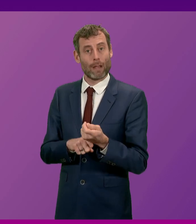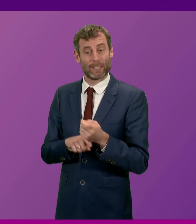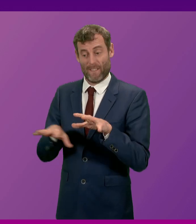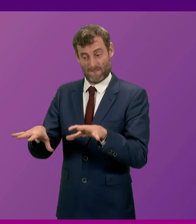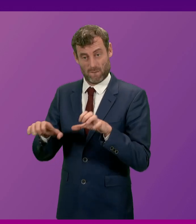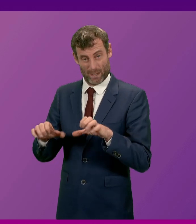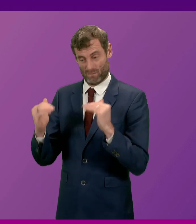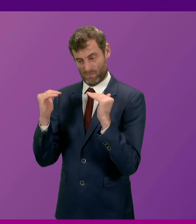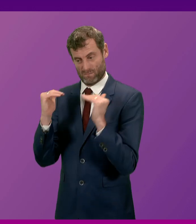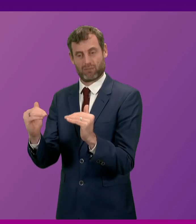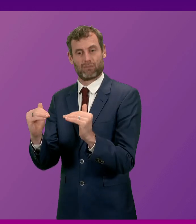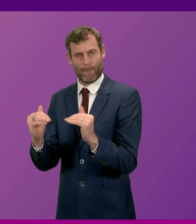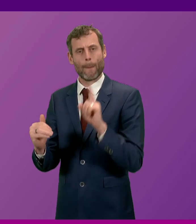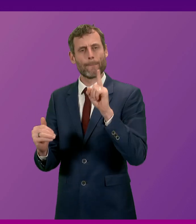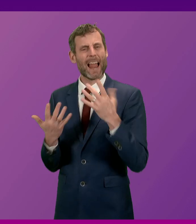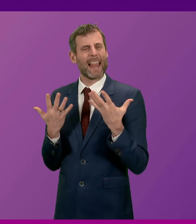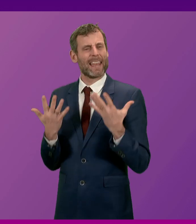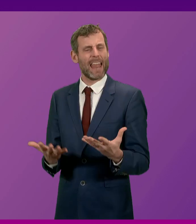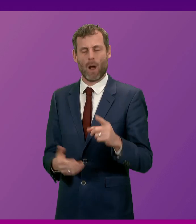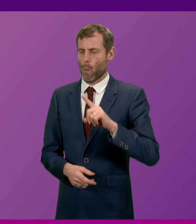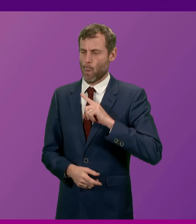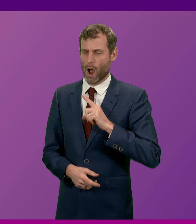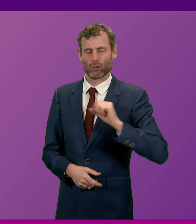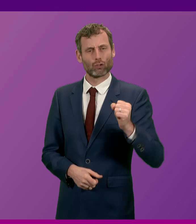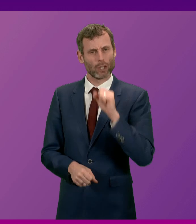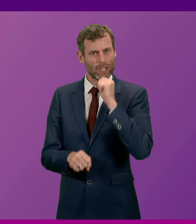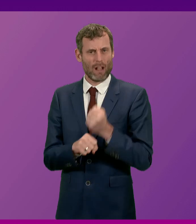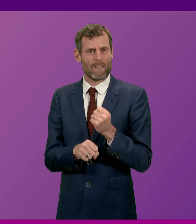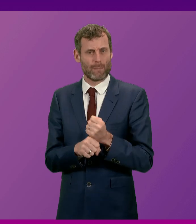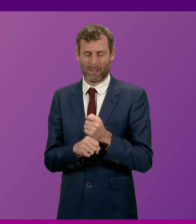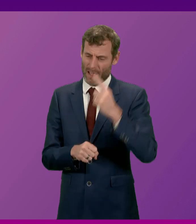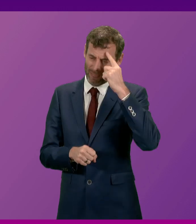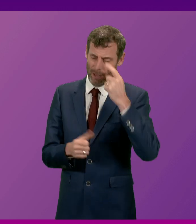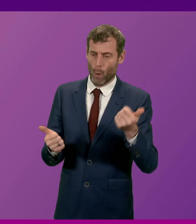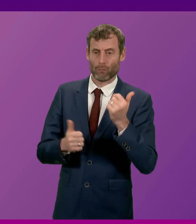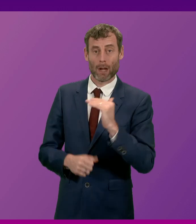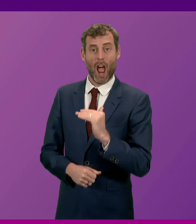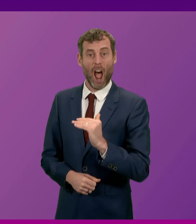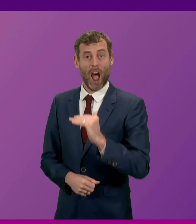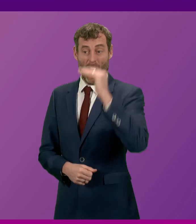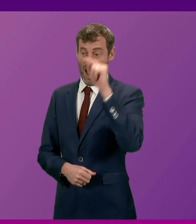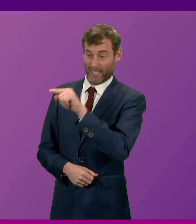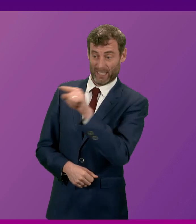that even the most extreme high rents should always keep going up faster than other prices?